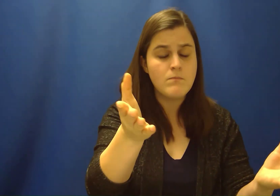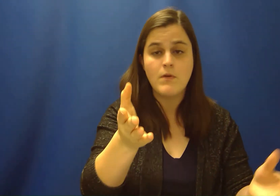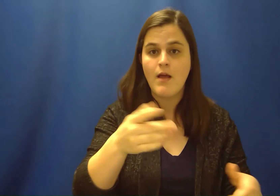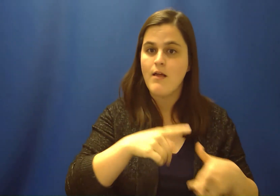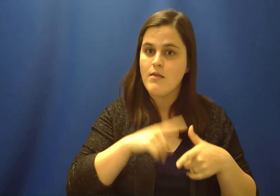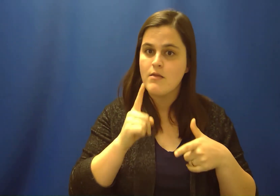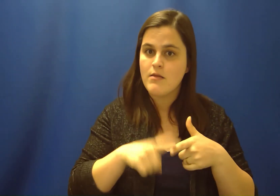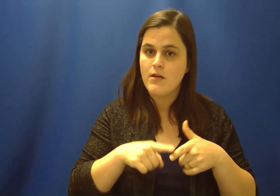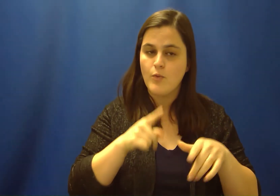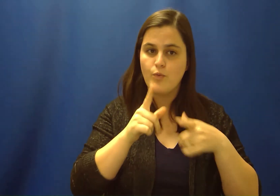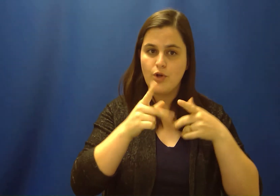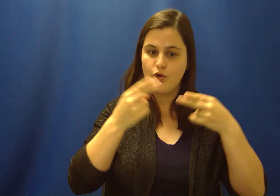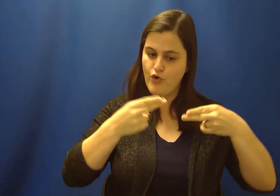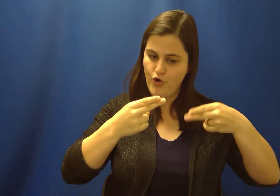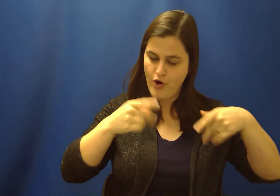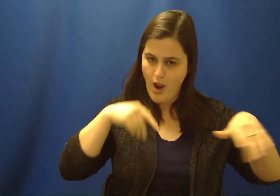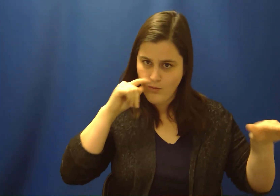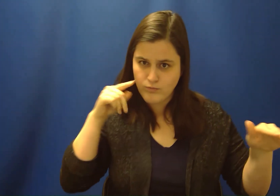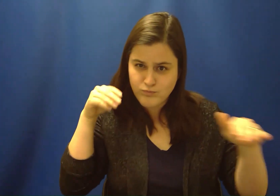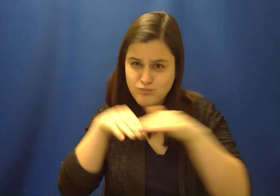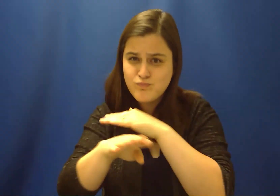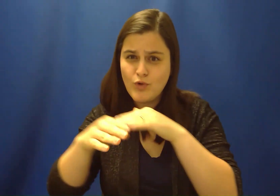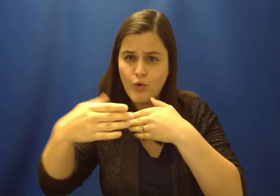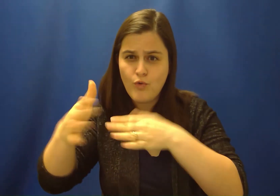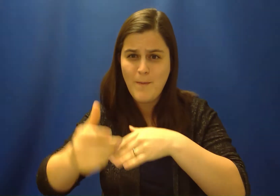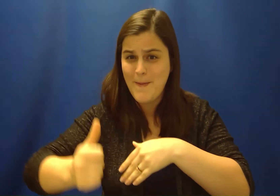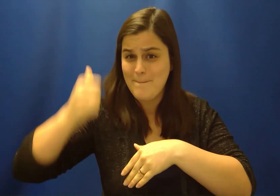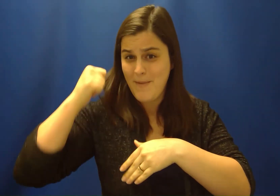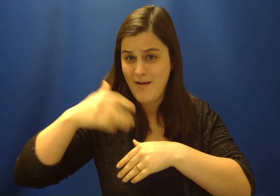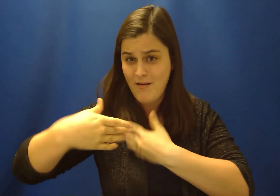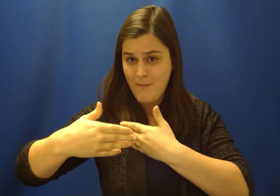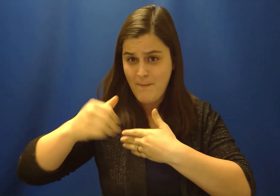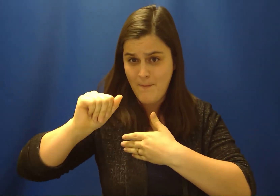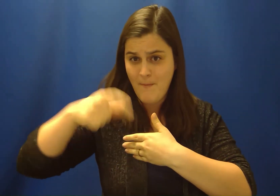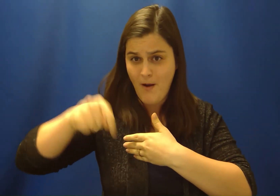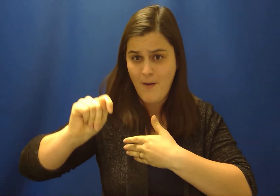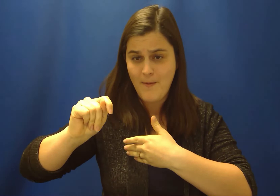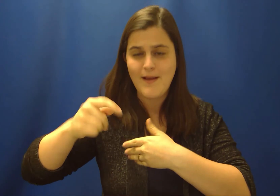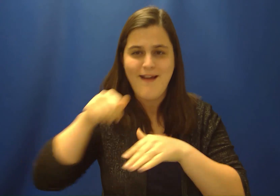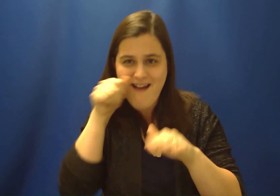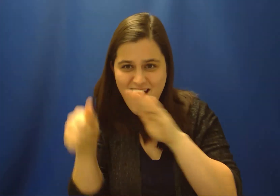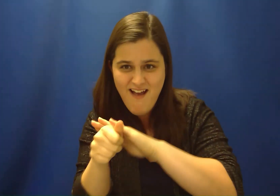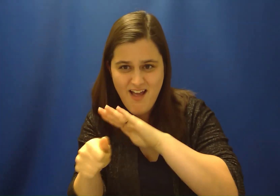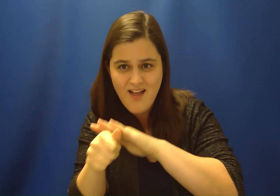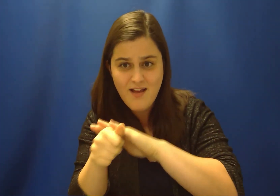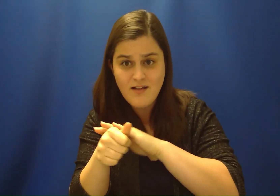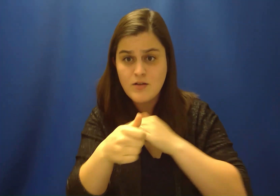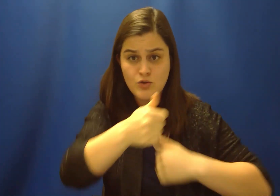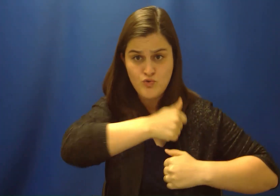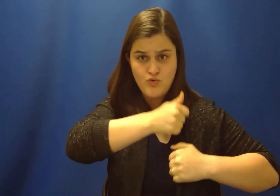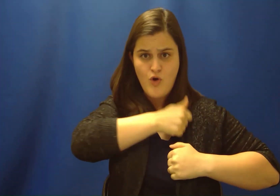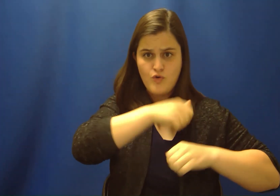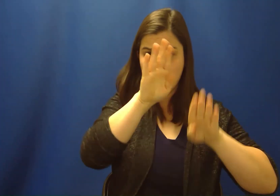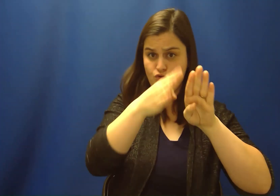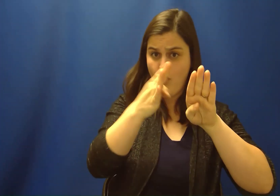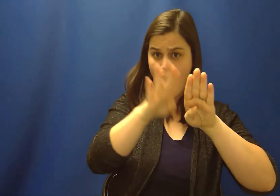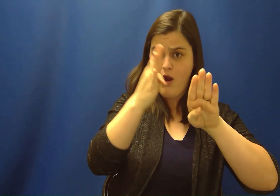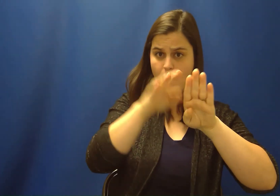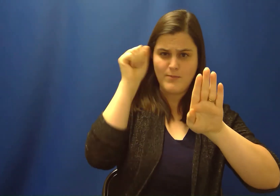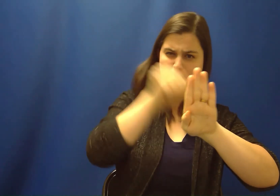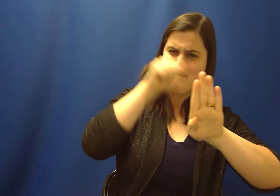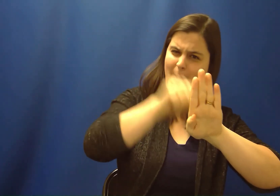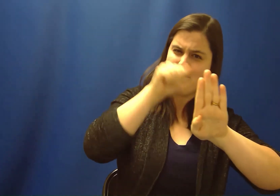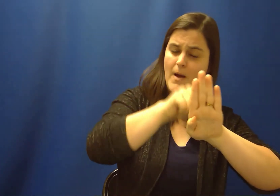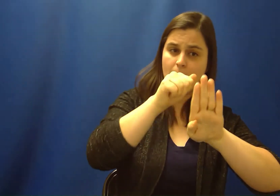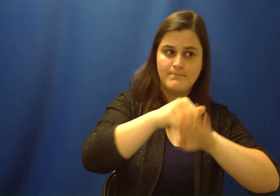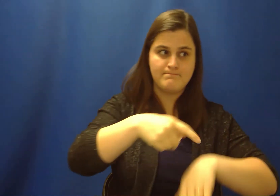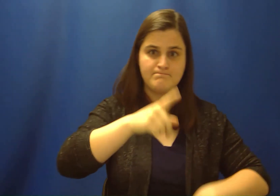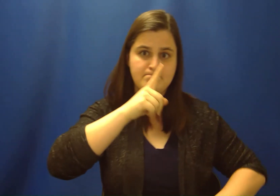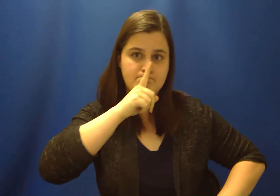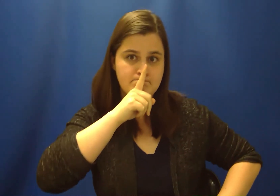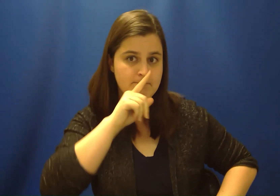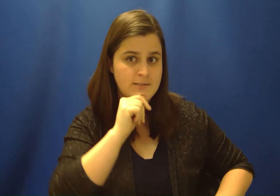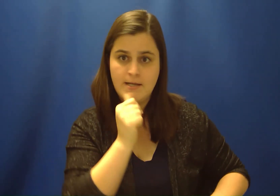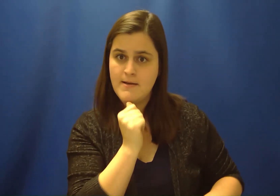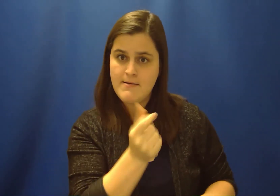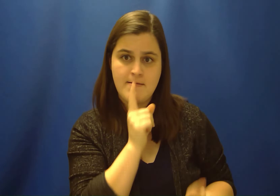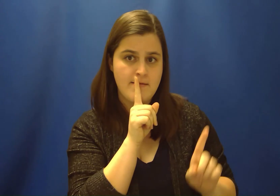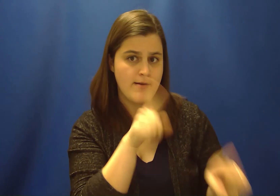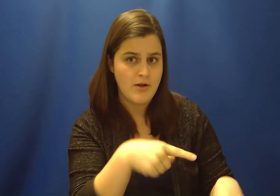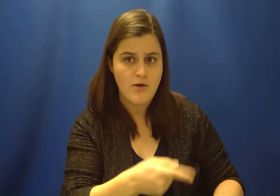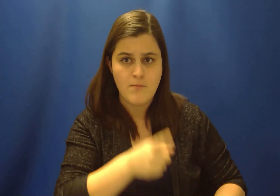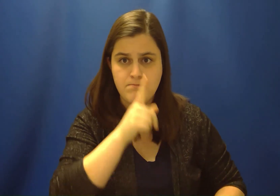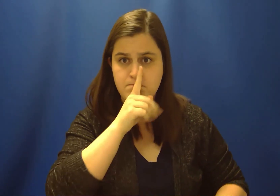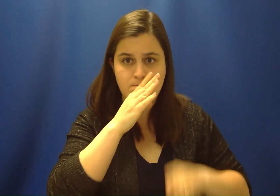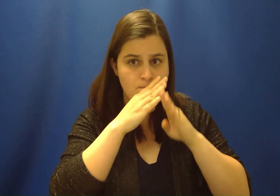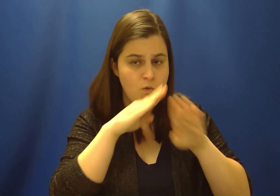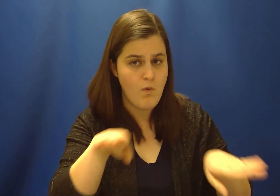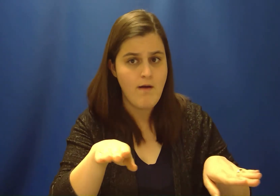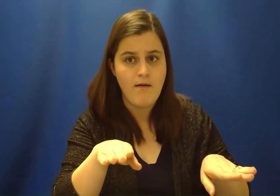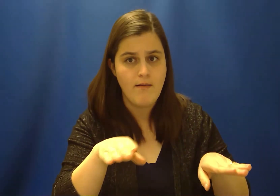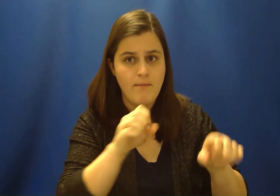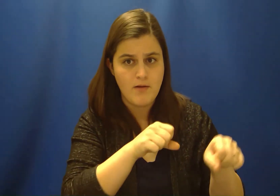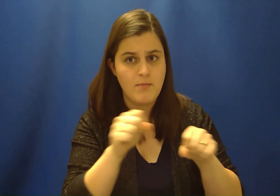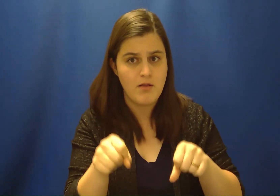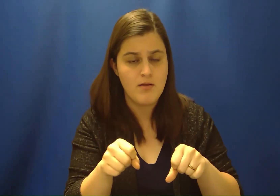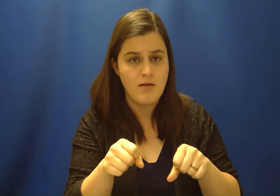Then we rushed into a room at the back of the apartment and hid. When the soldiers knocked on our door, we didn't answer and stayed as quiet as possible.